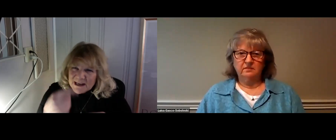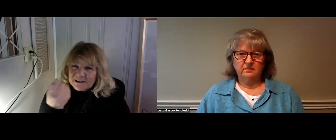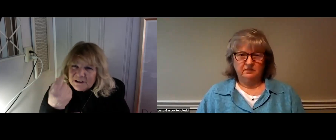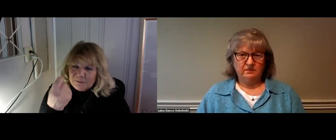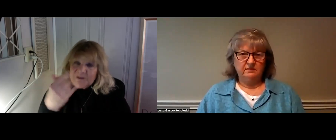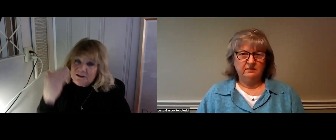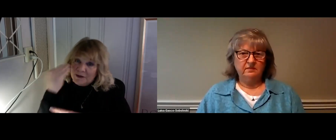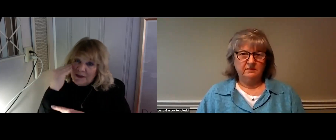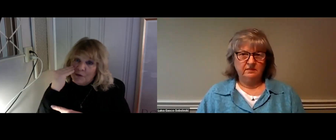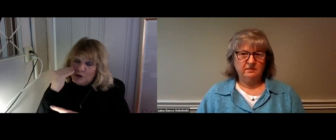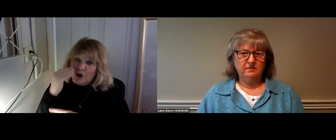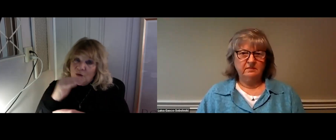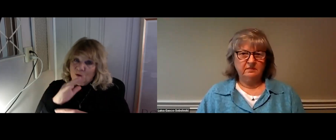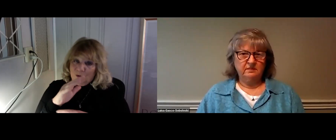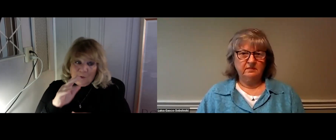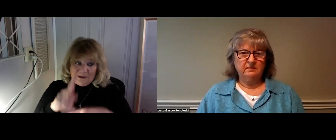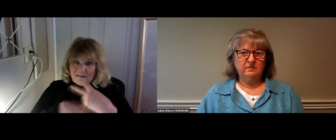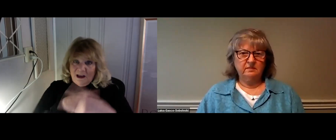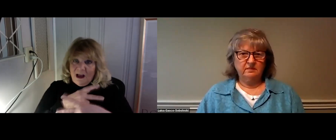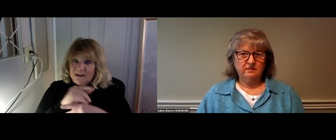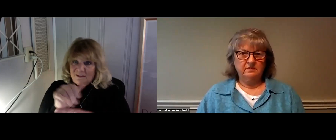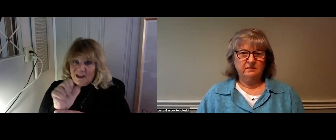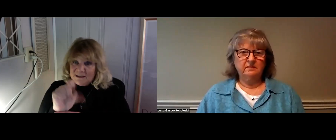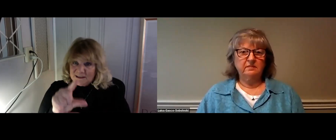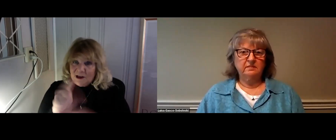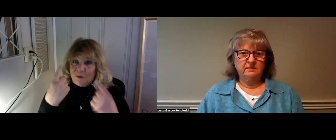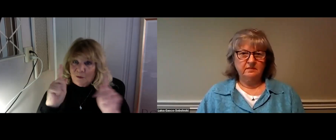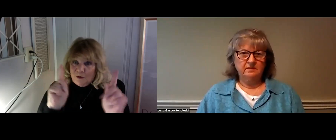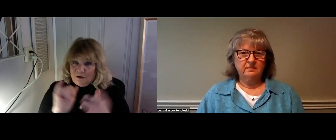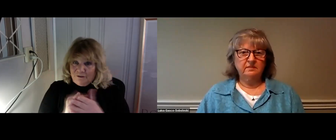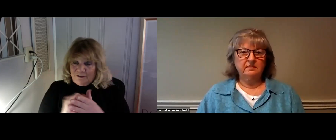a little bit so they will know what kind of ASL will work for that individual.